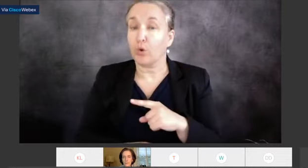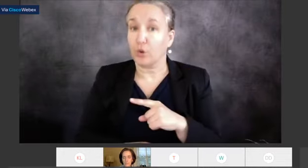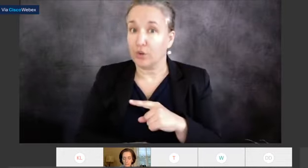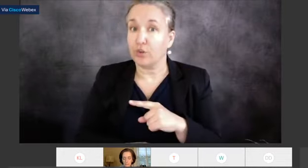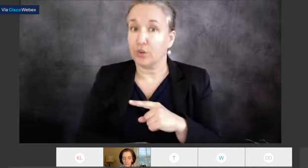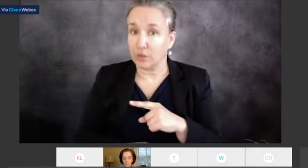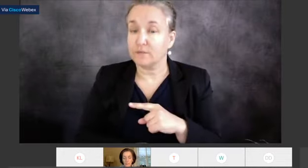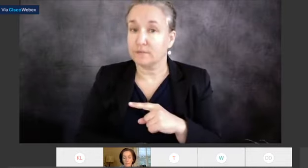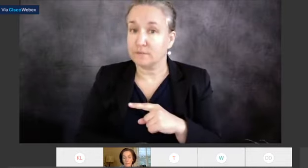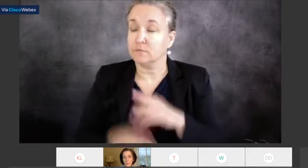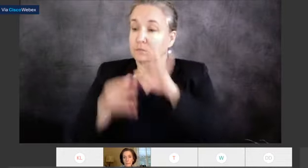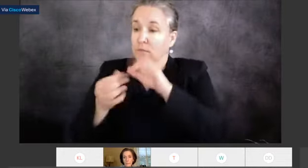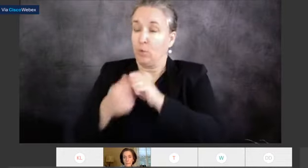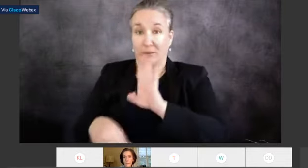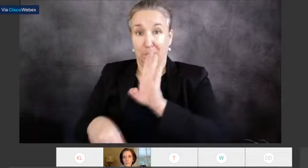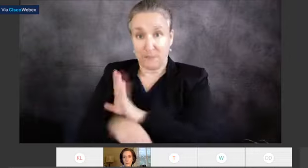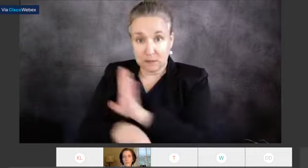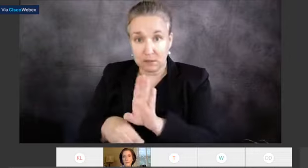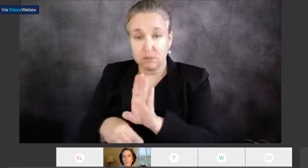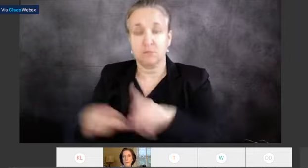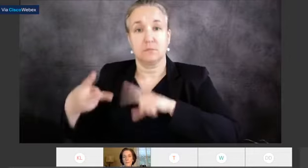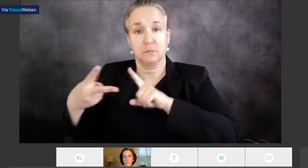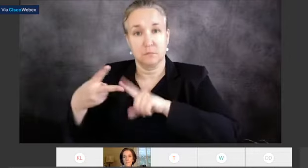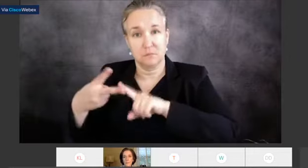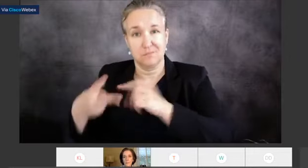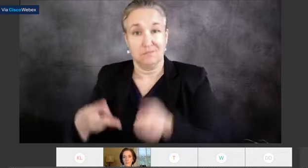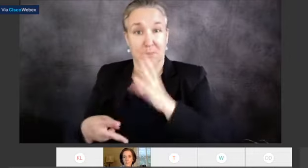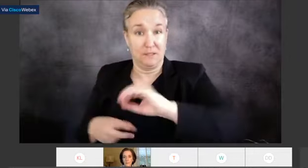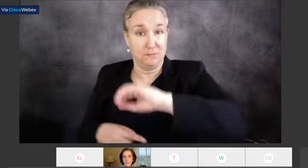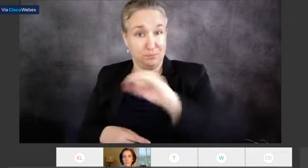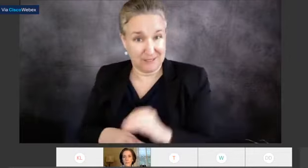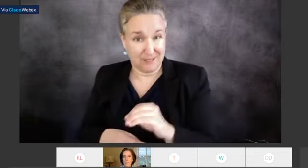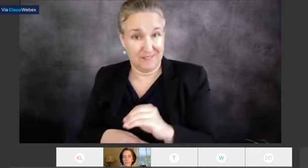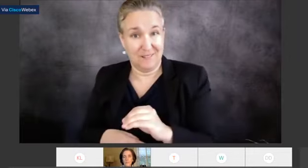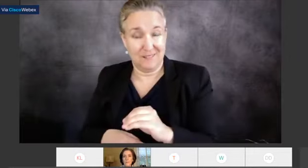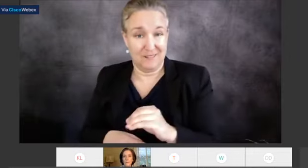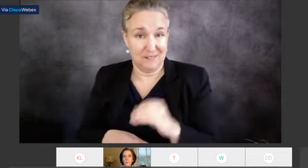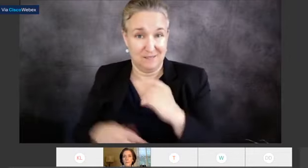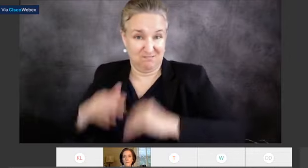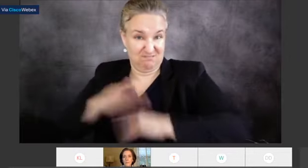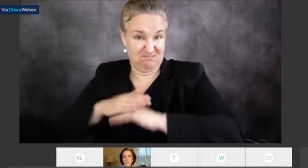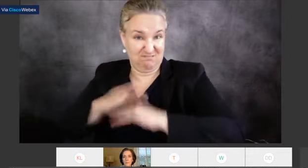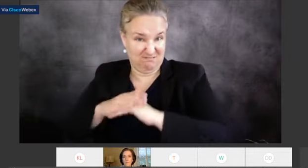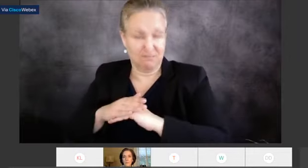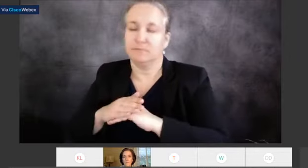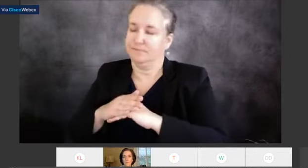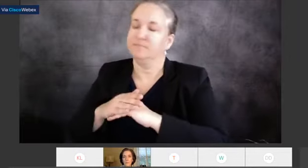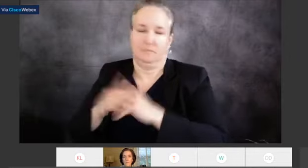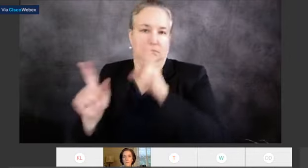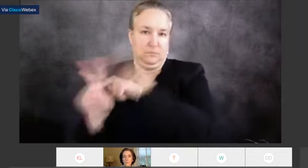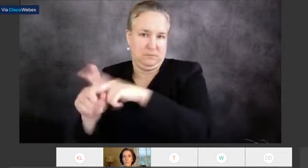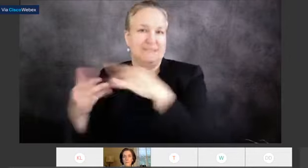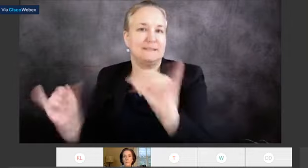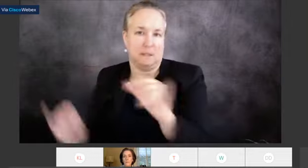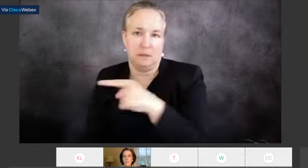businesses um and specifically the percentage numbers for occupancy are still in effect